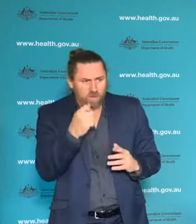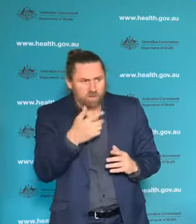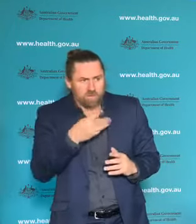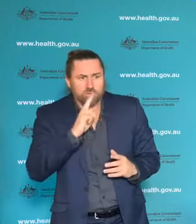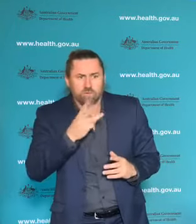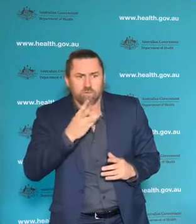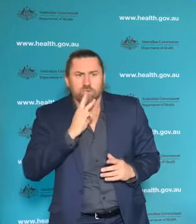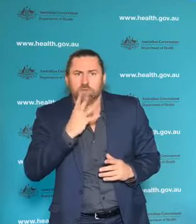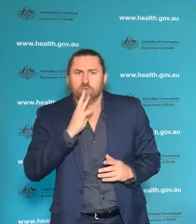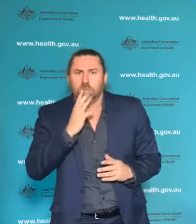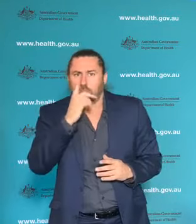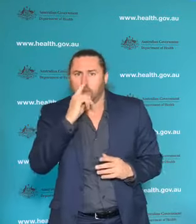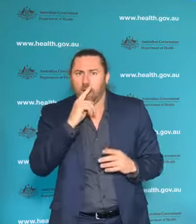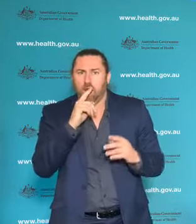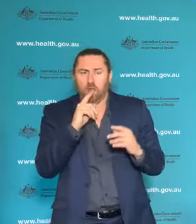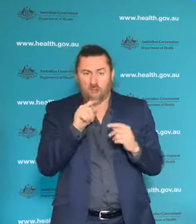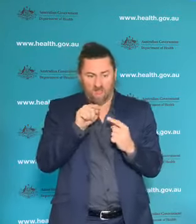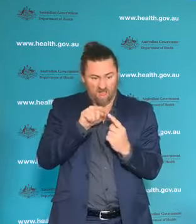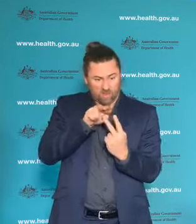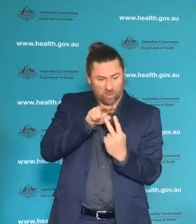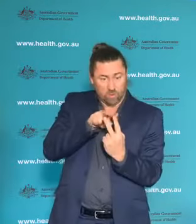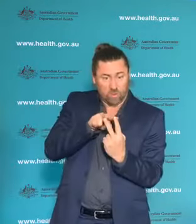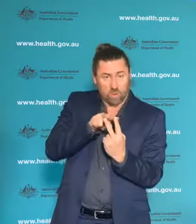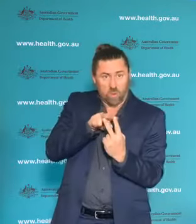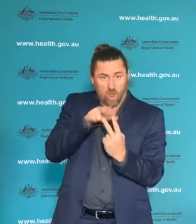hundreds of extra contacts of those two positive cases. What sort of